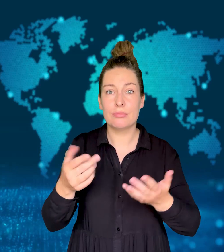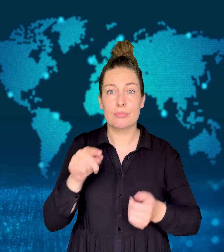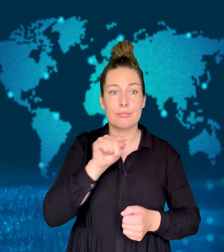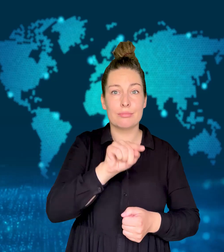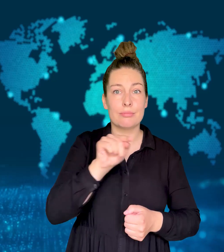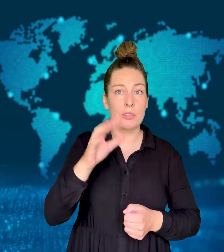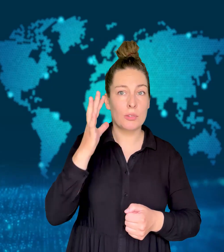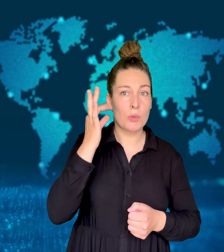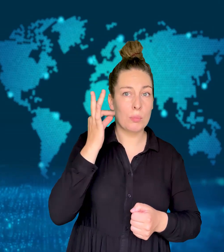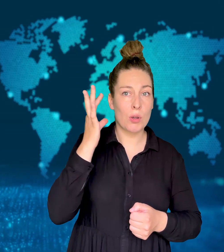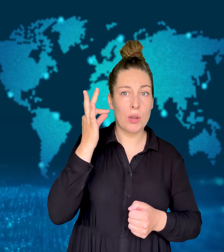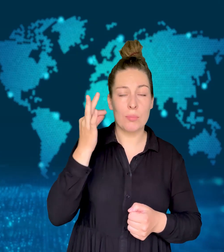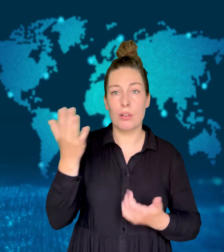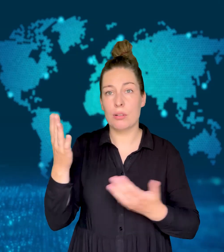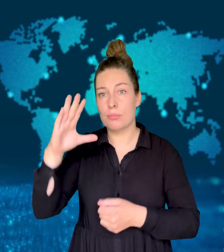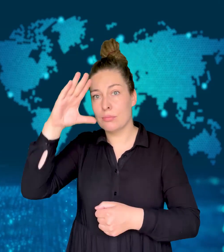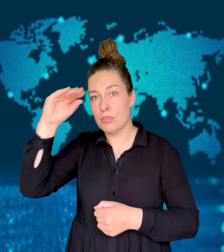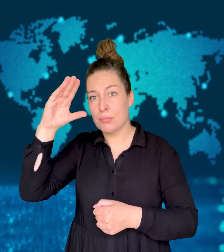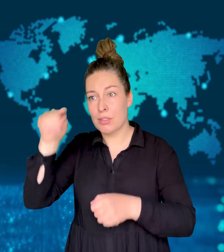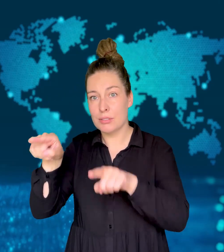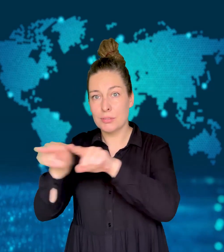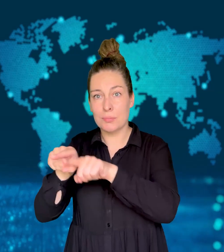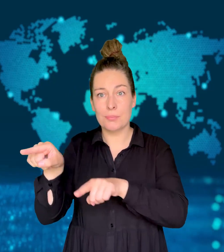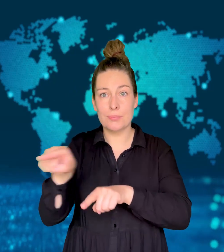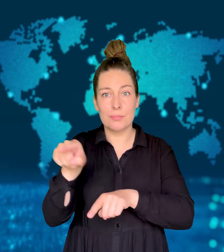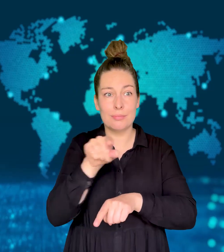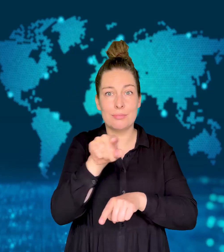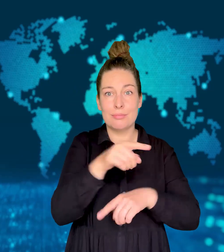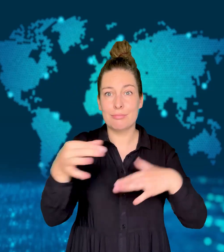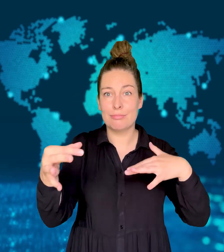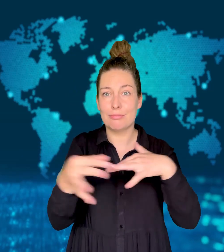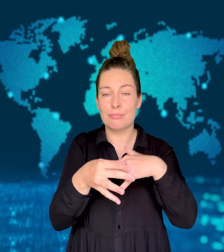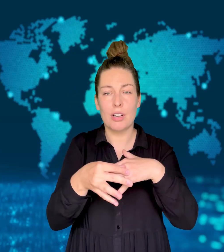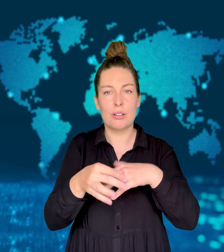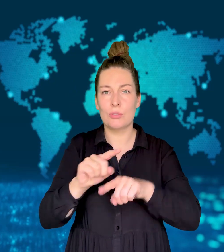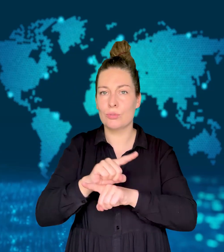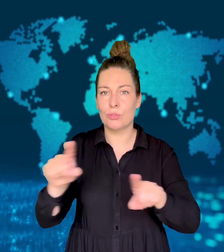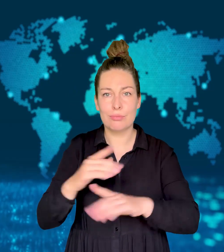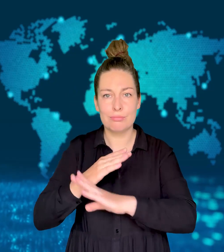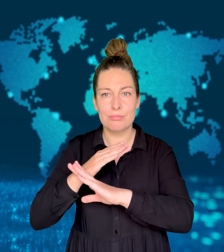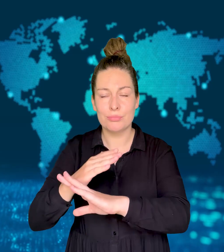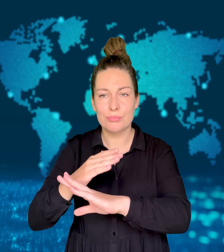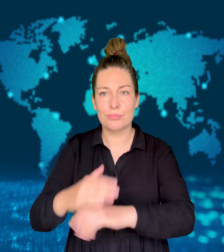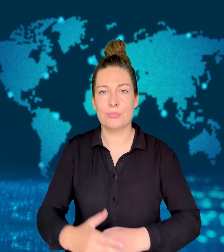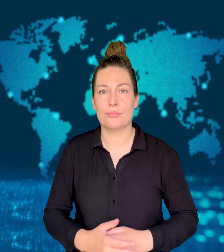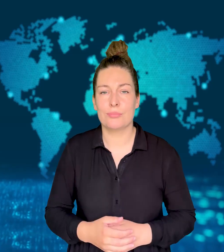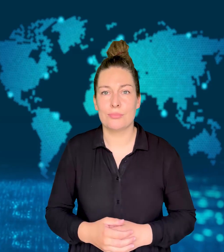In 2020, a law banned marriage between same-sex partners.